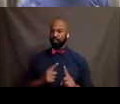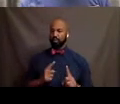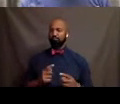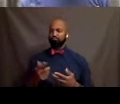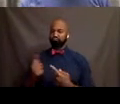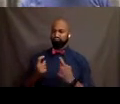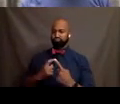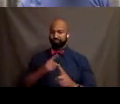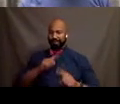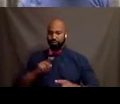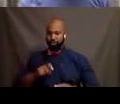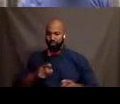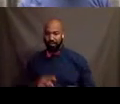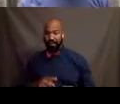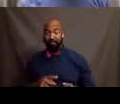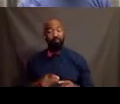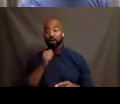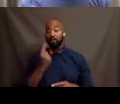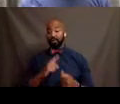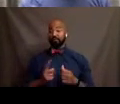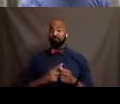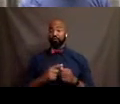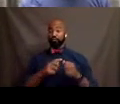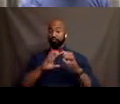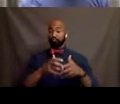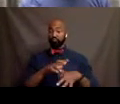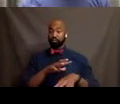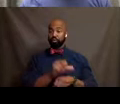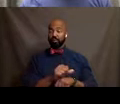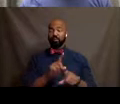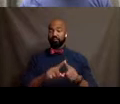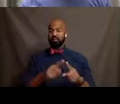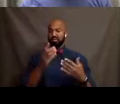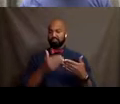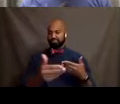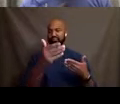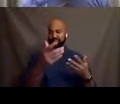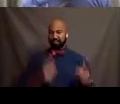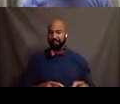So the primary goal of all those questions that we love to ask, I love to ask,